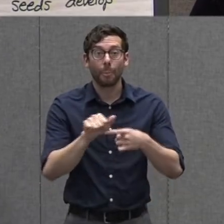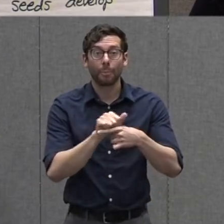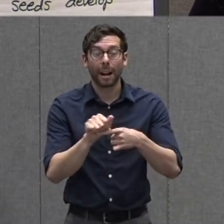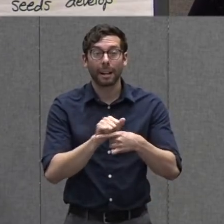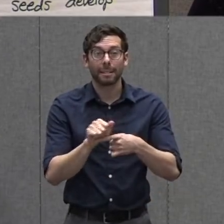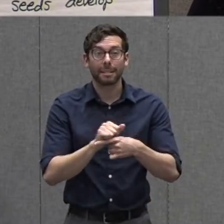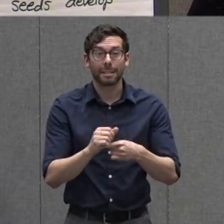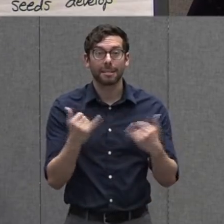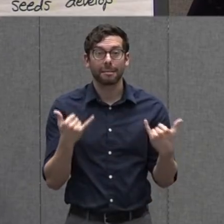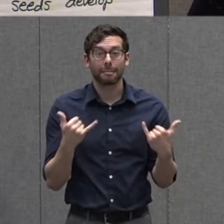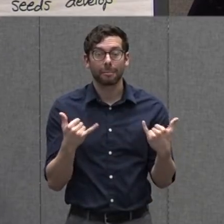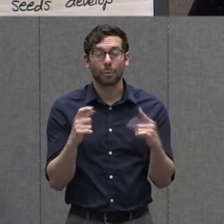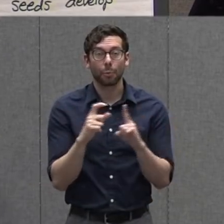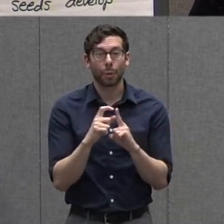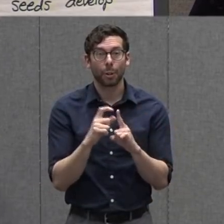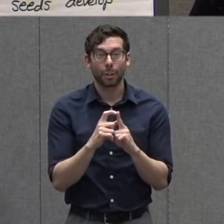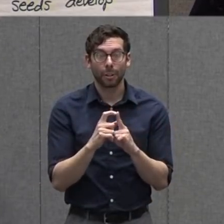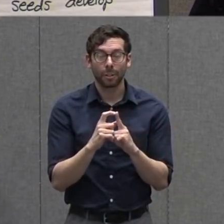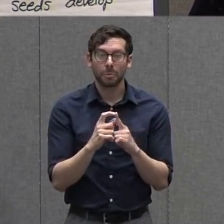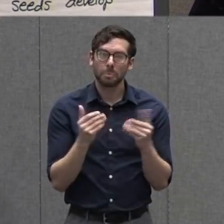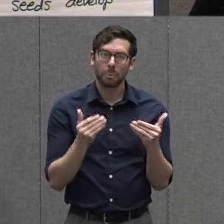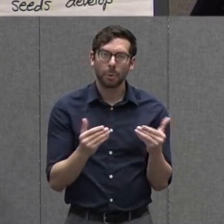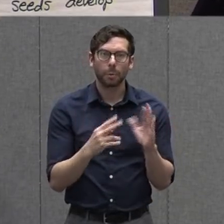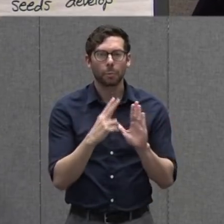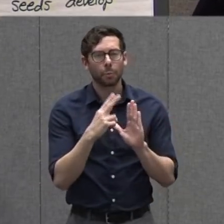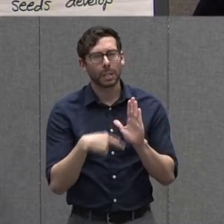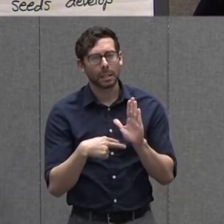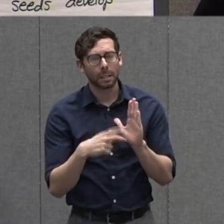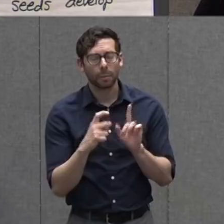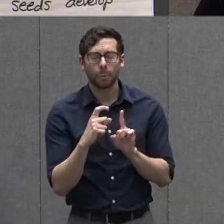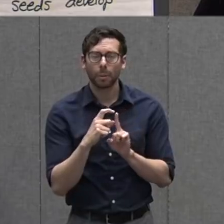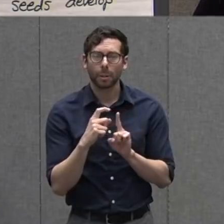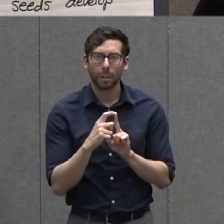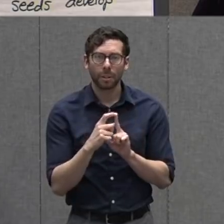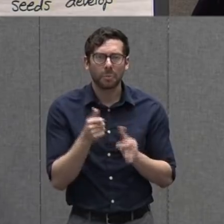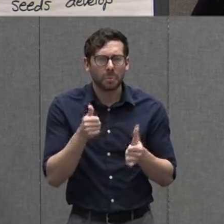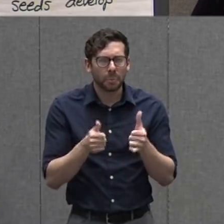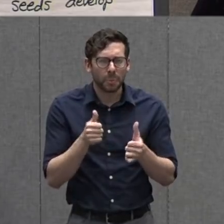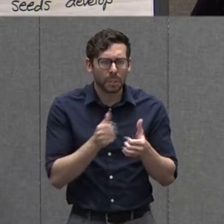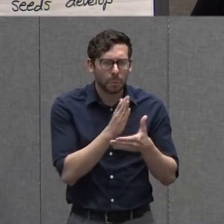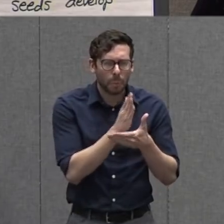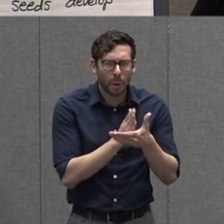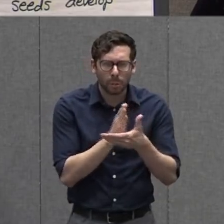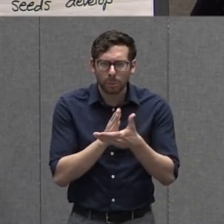Take a moment, can you read that word? What parts are familiar, and what do you see?